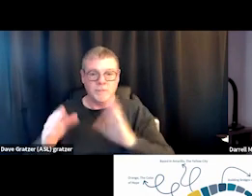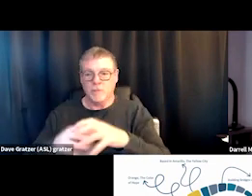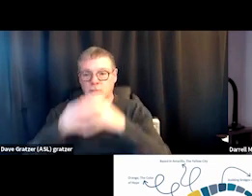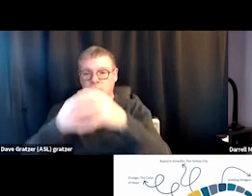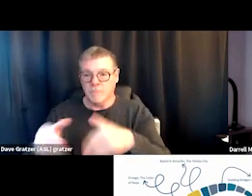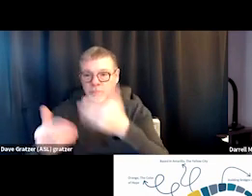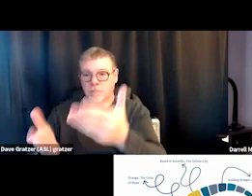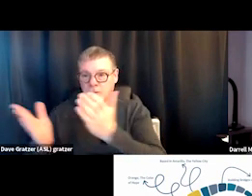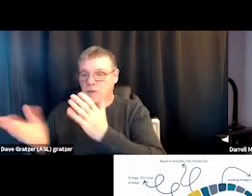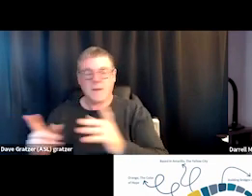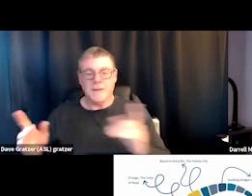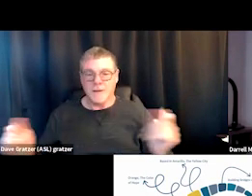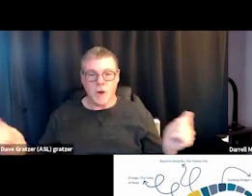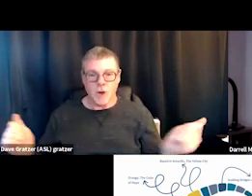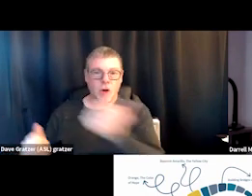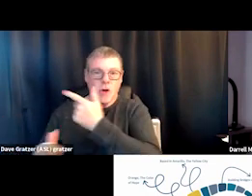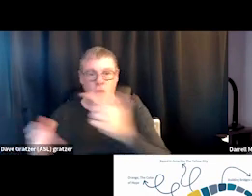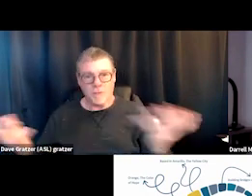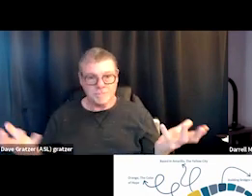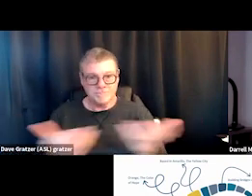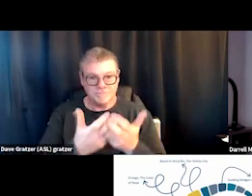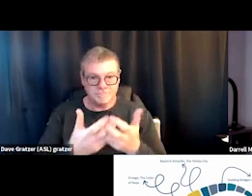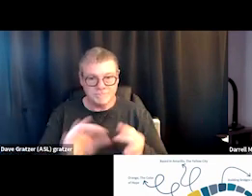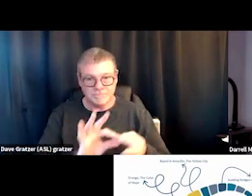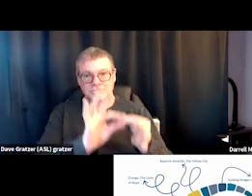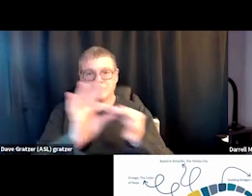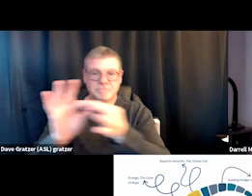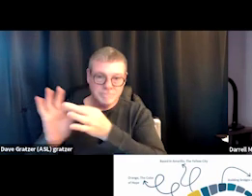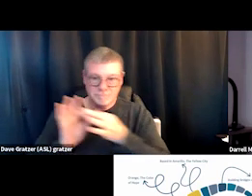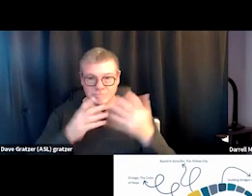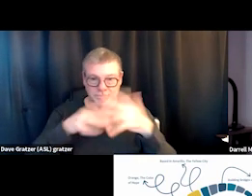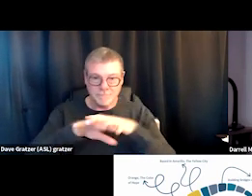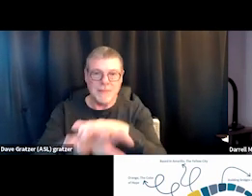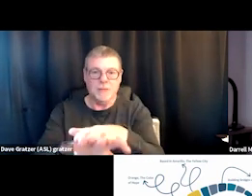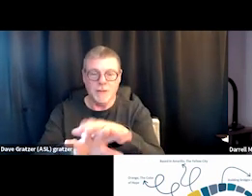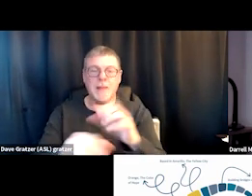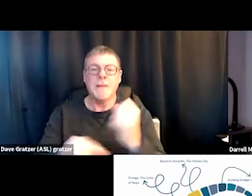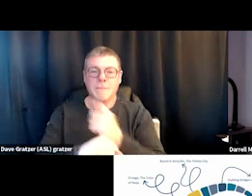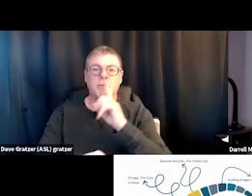departments are actually coming together to ensure that the clients that we serve have inclusive care